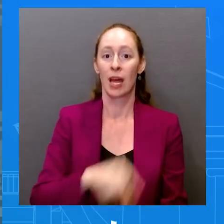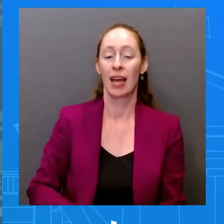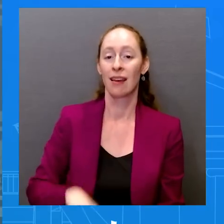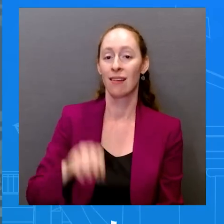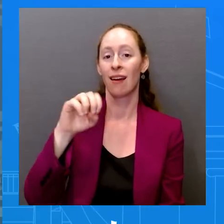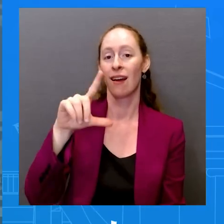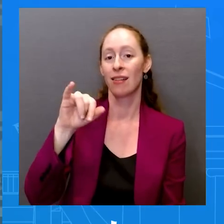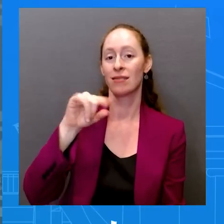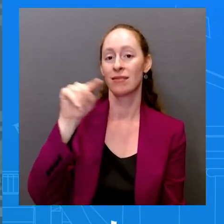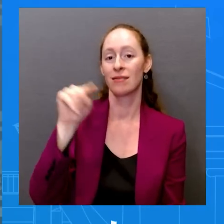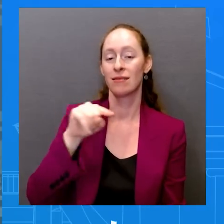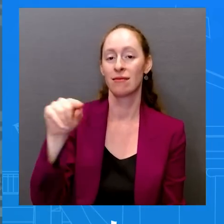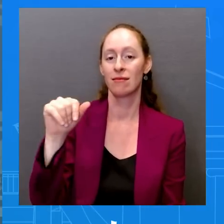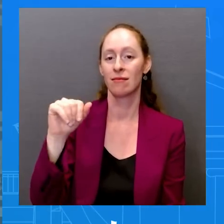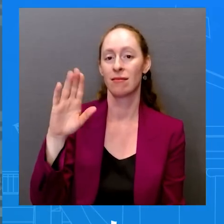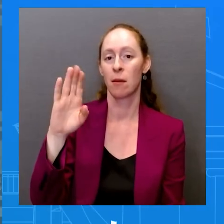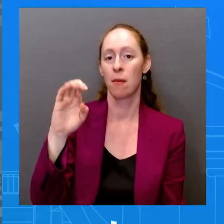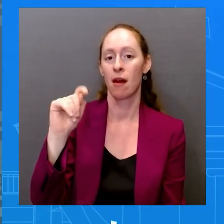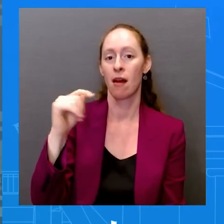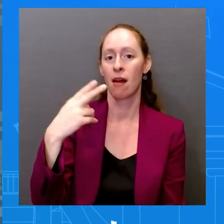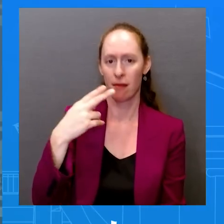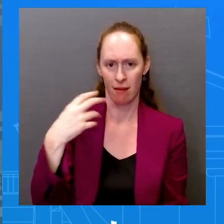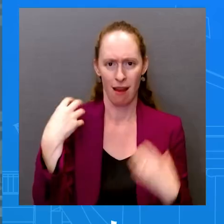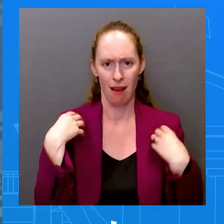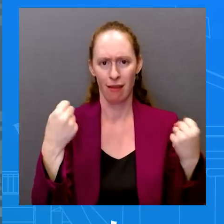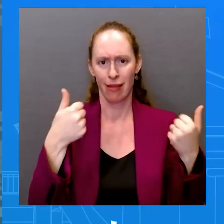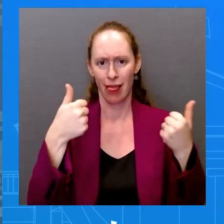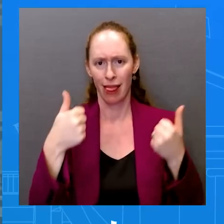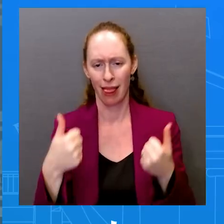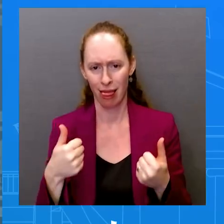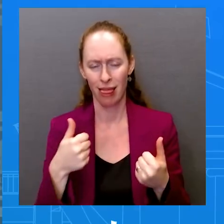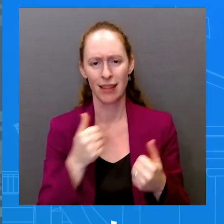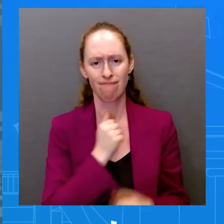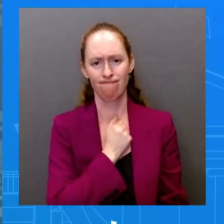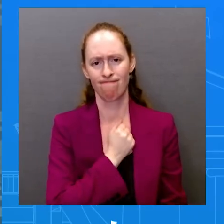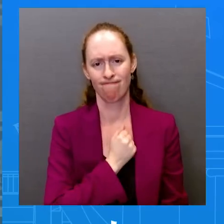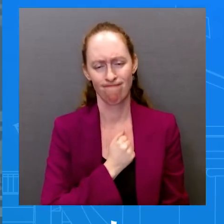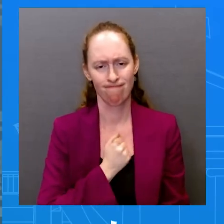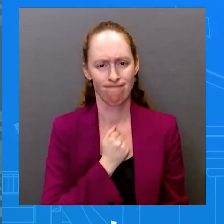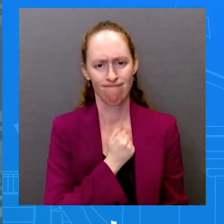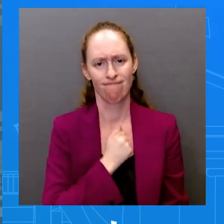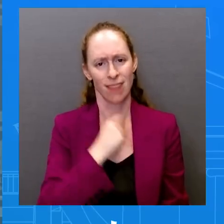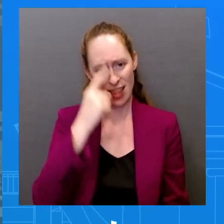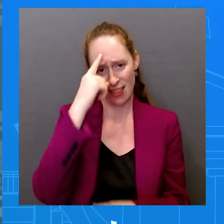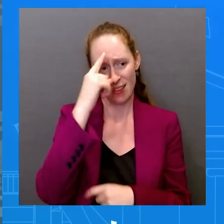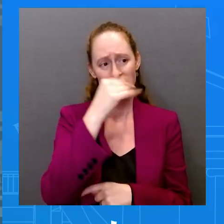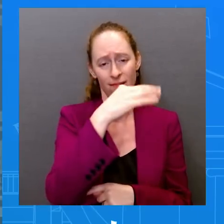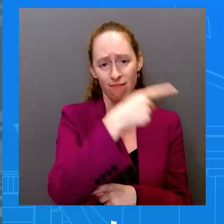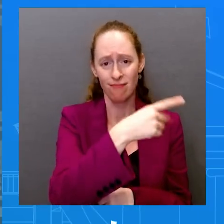are with the Queen and her family today. The President also conveyed to Prime Minister Truss